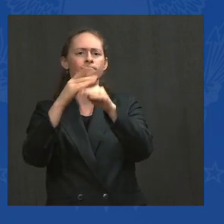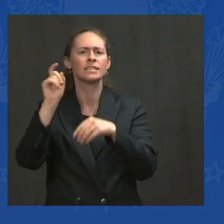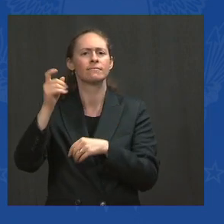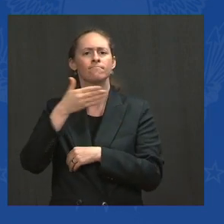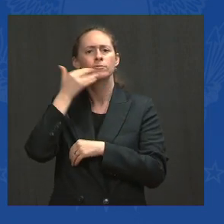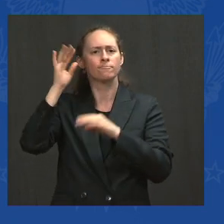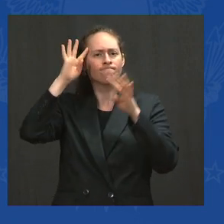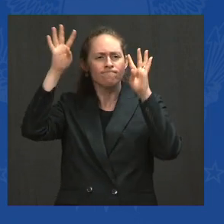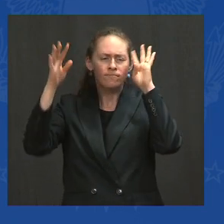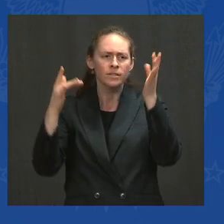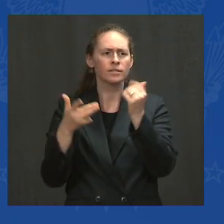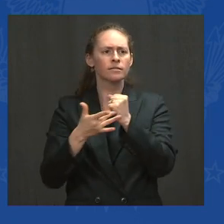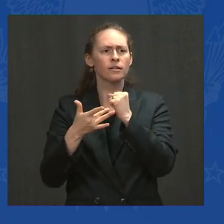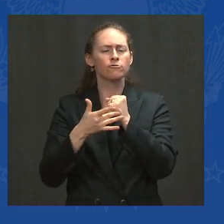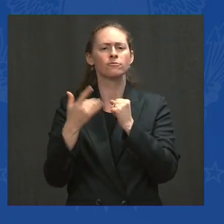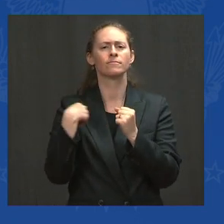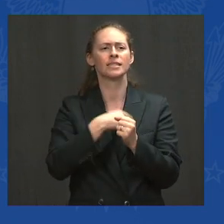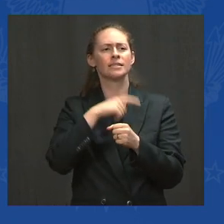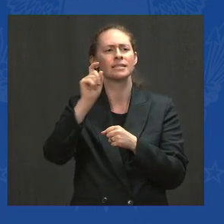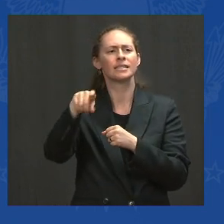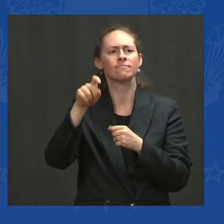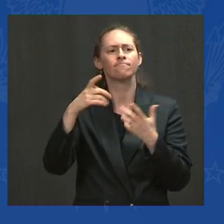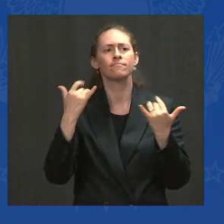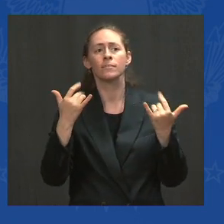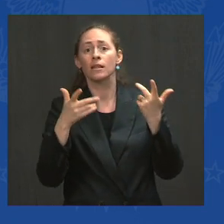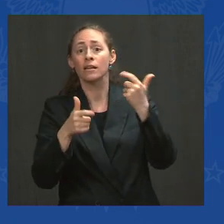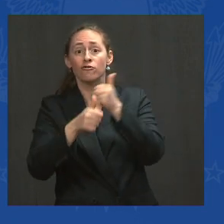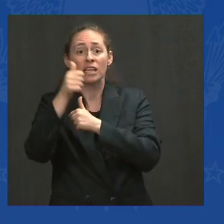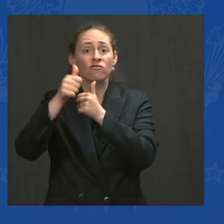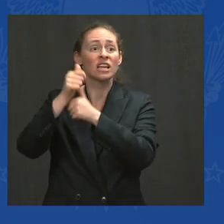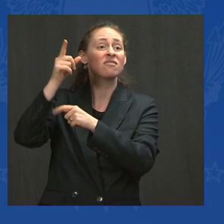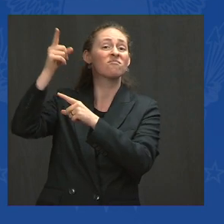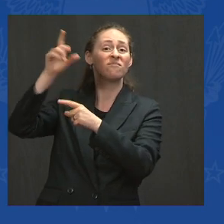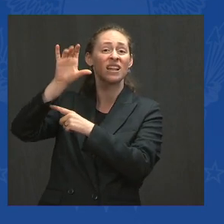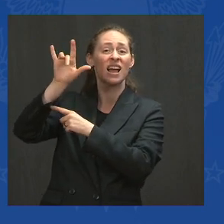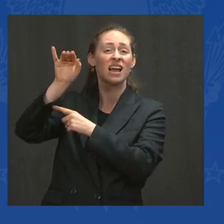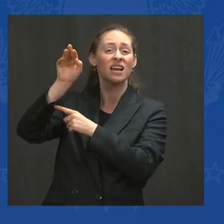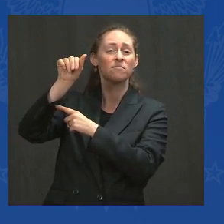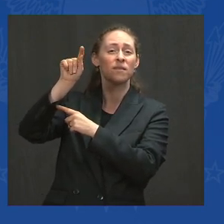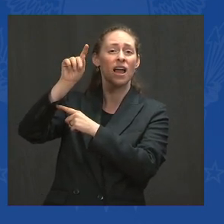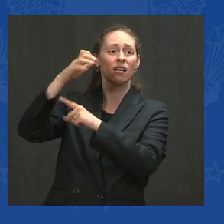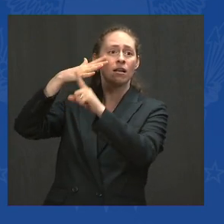existential threats of climate change. And we will be more formidable to our